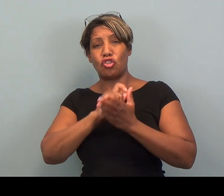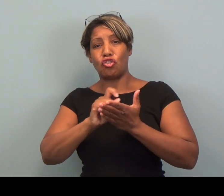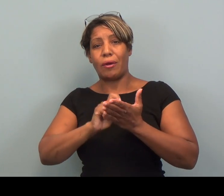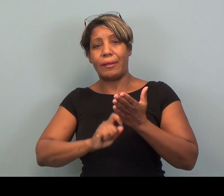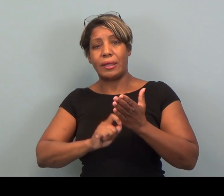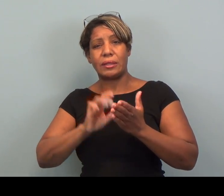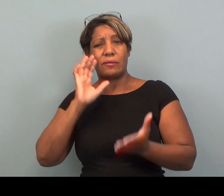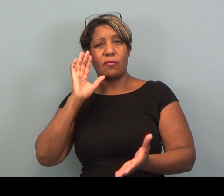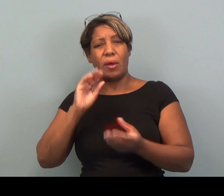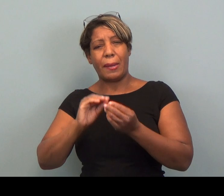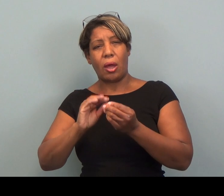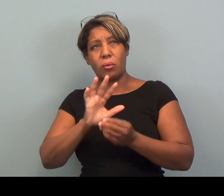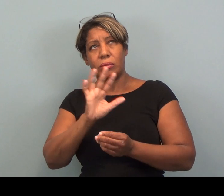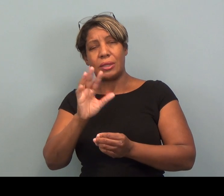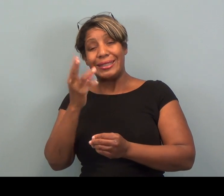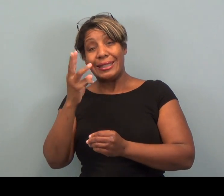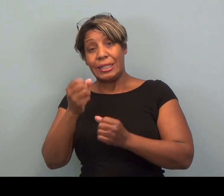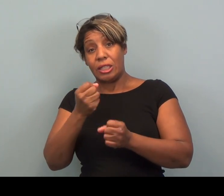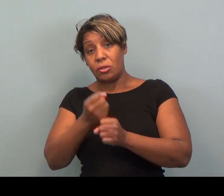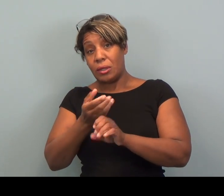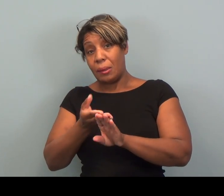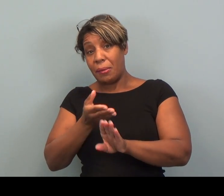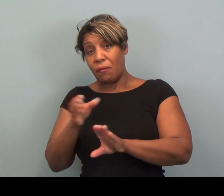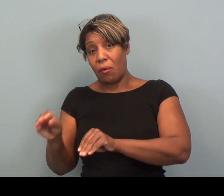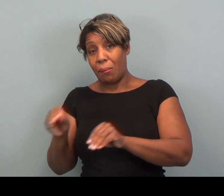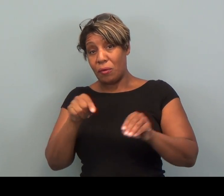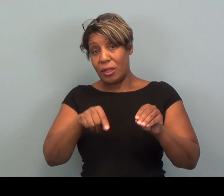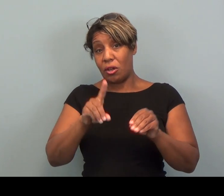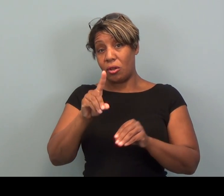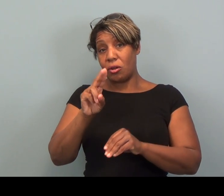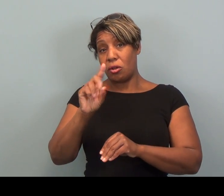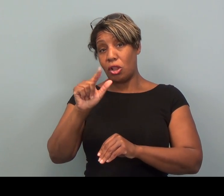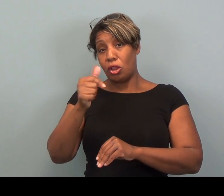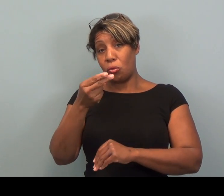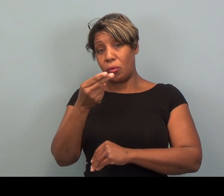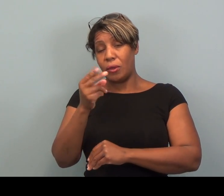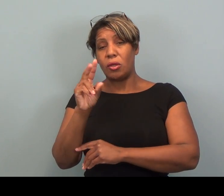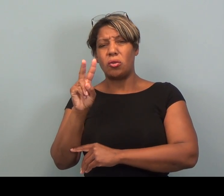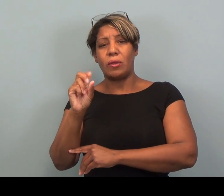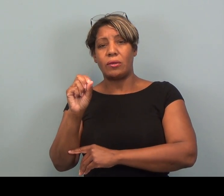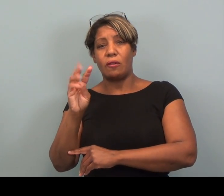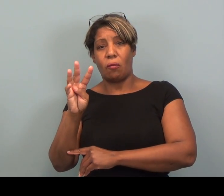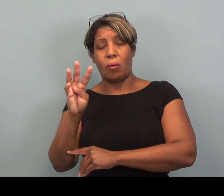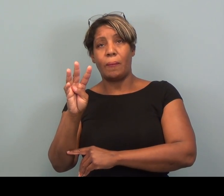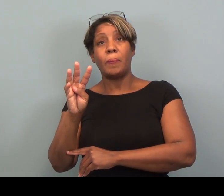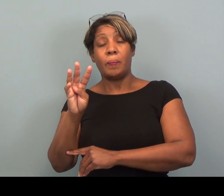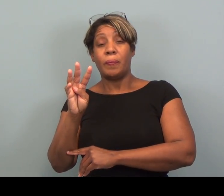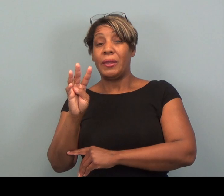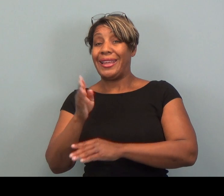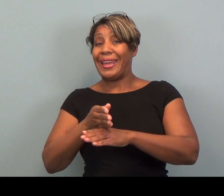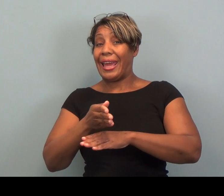before I moved here to Duluth in 2004.